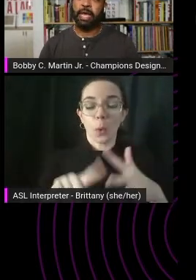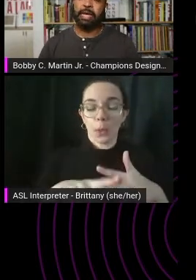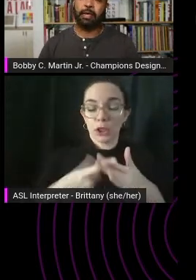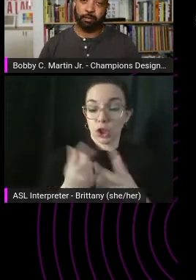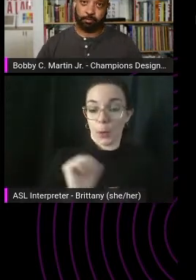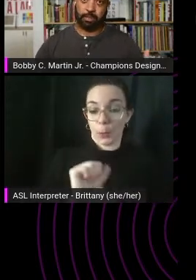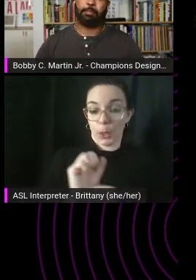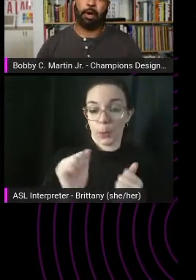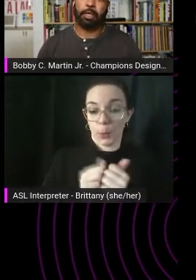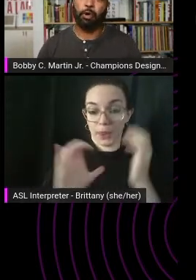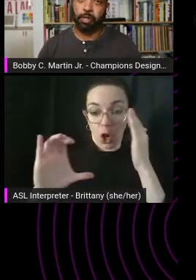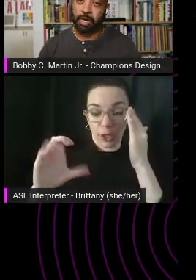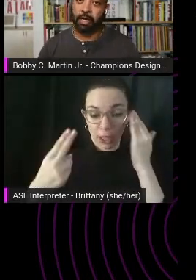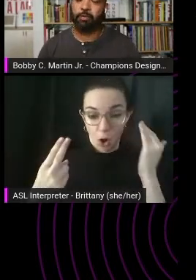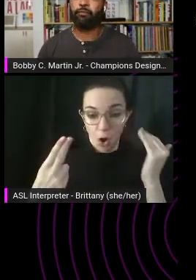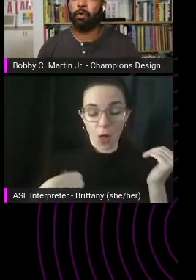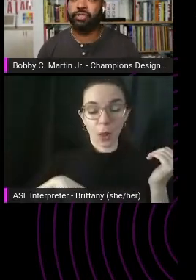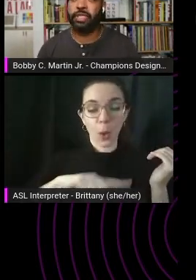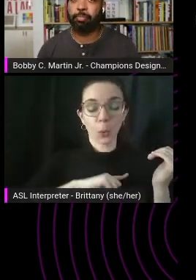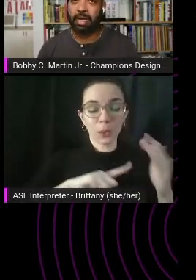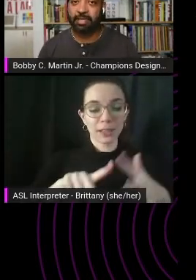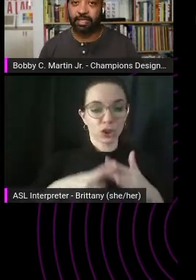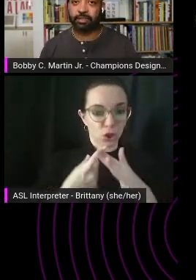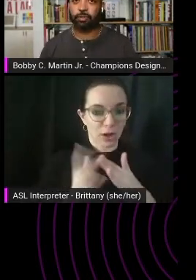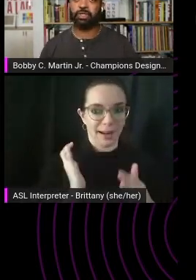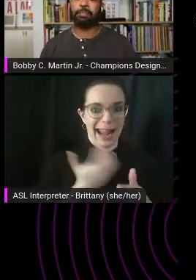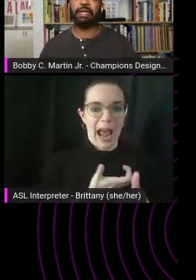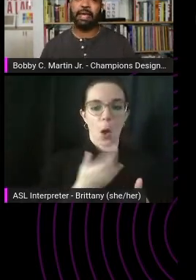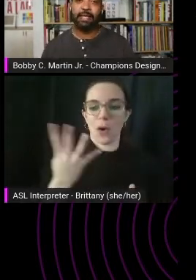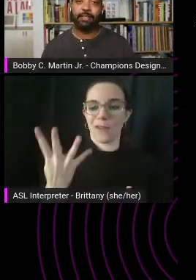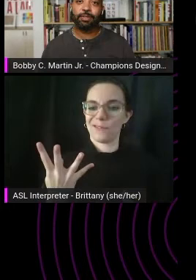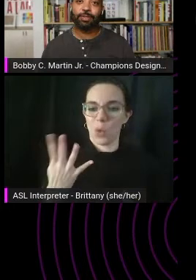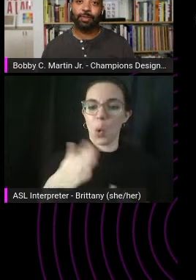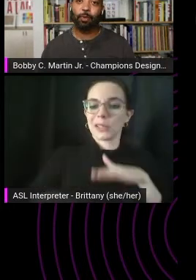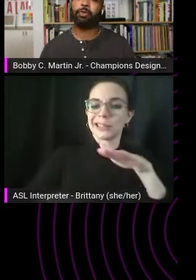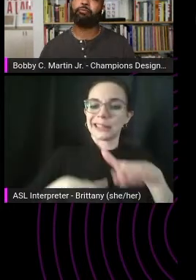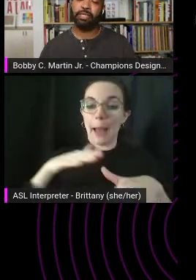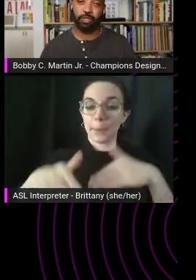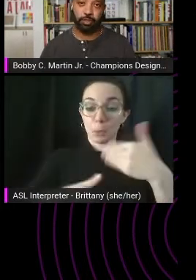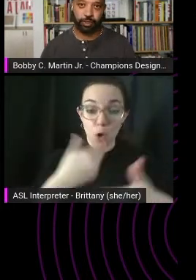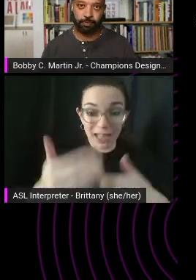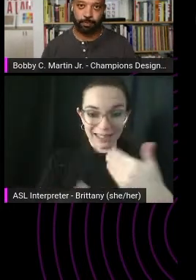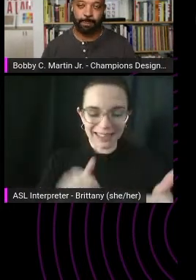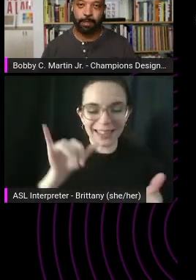we embarked on our 4 step process, which begins with research.